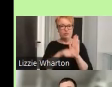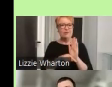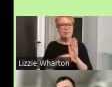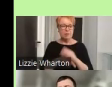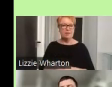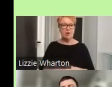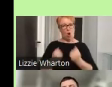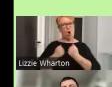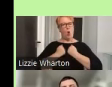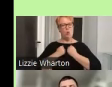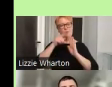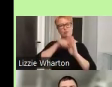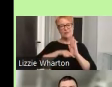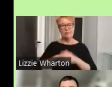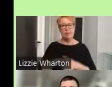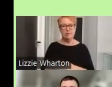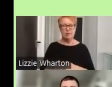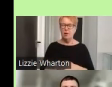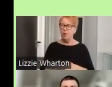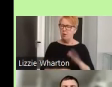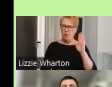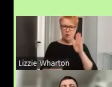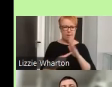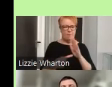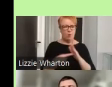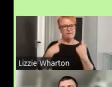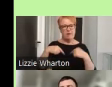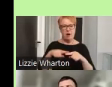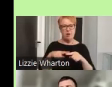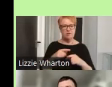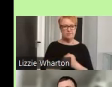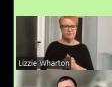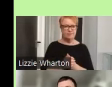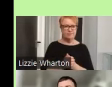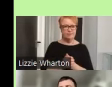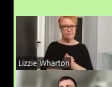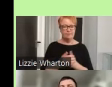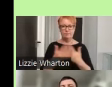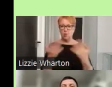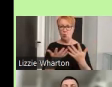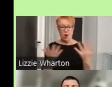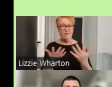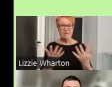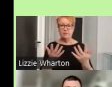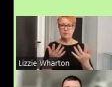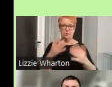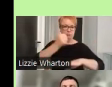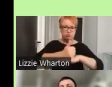So, this has been very important for ‘Silent University’, that whoever engaged with ‘Silent University’, no matter if they don't have the documents,